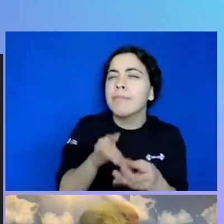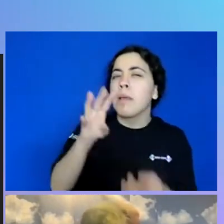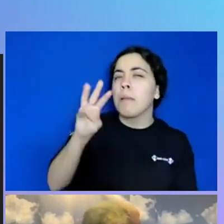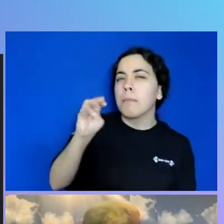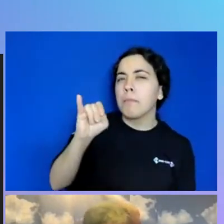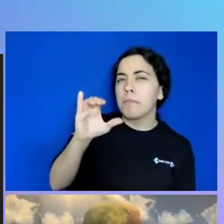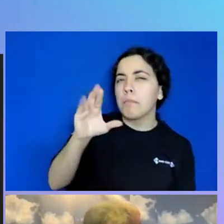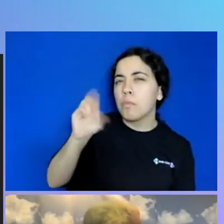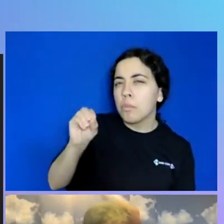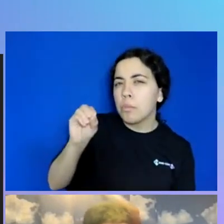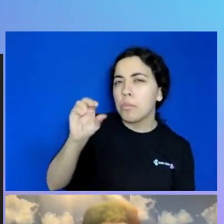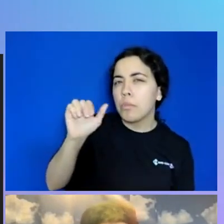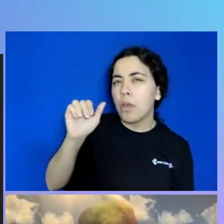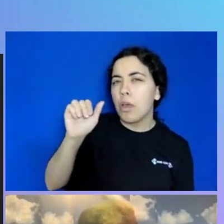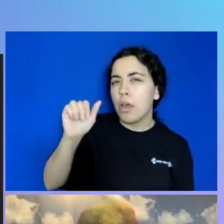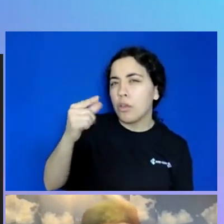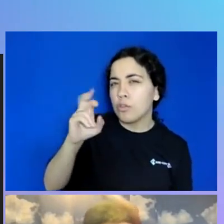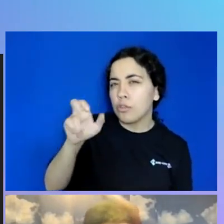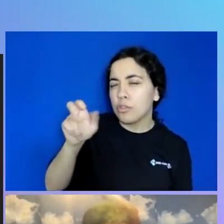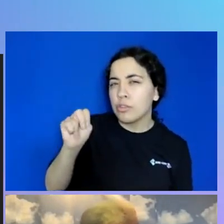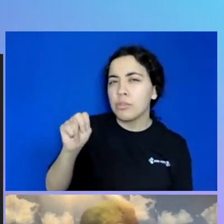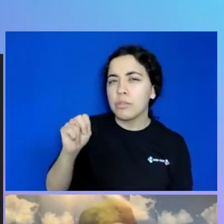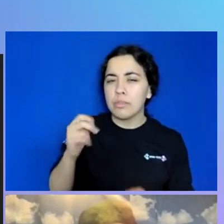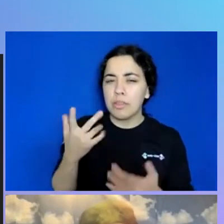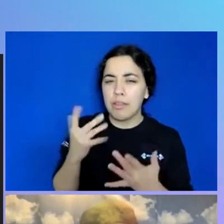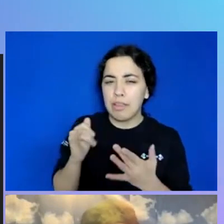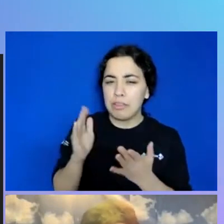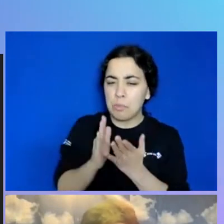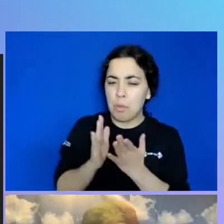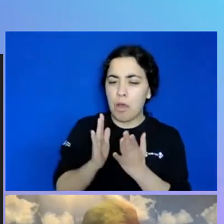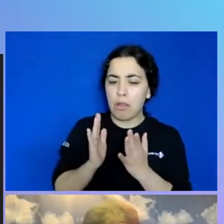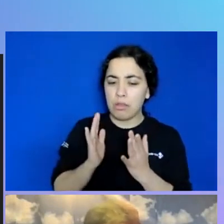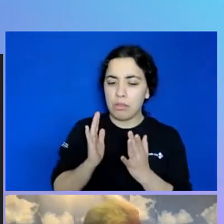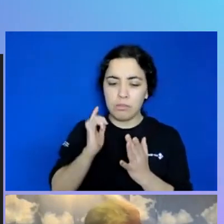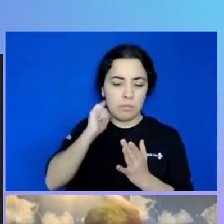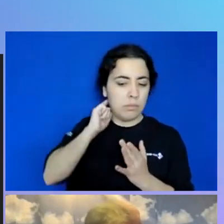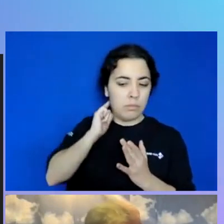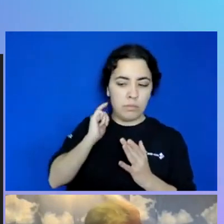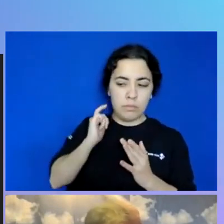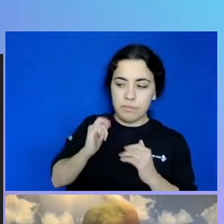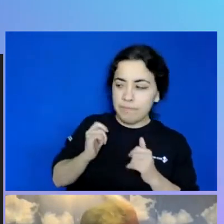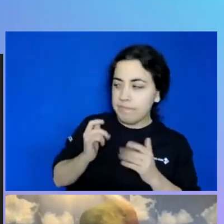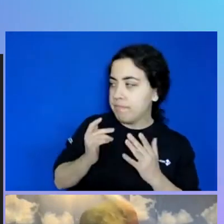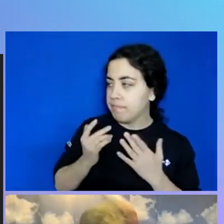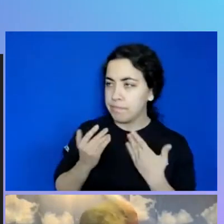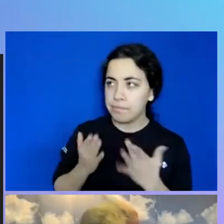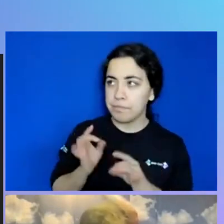And at the end of the slideshow, I'll have a list of links that